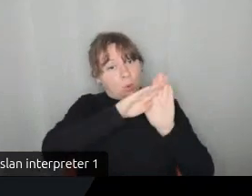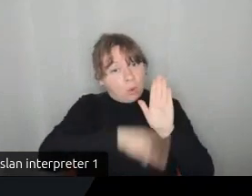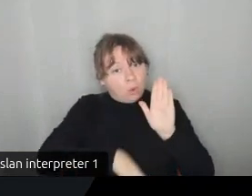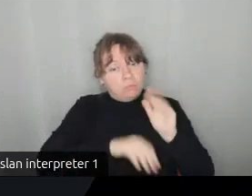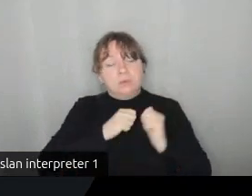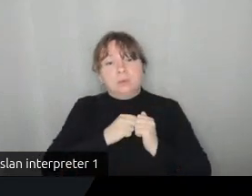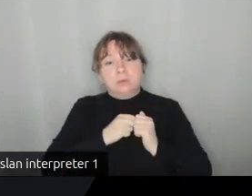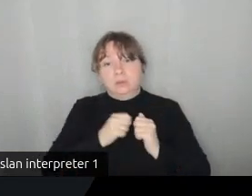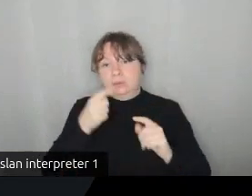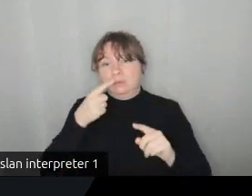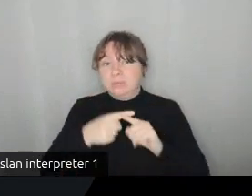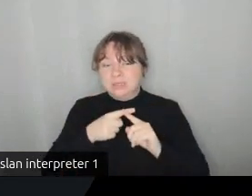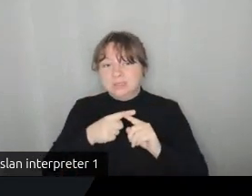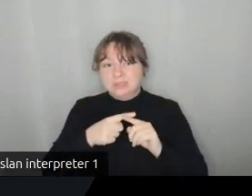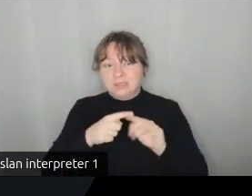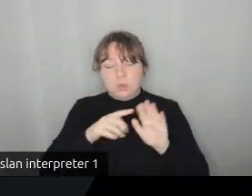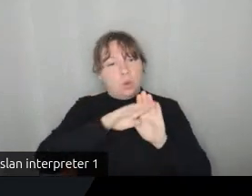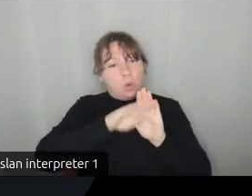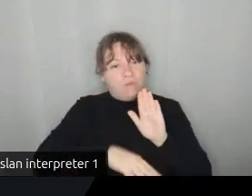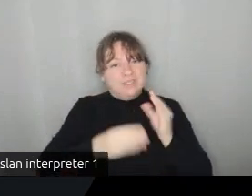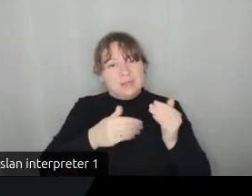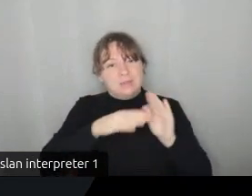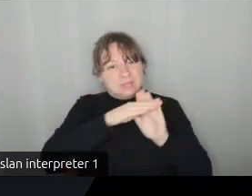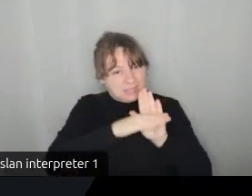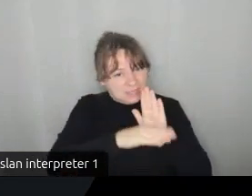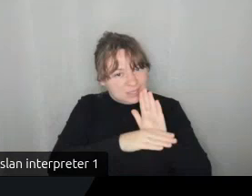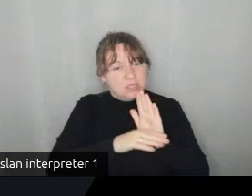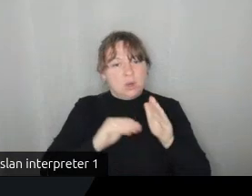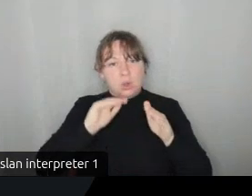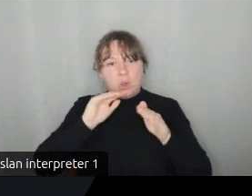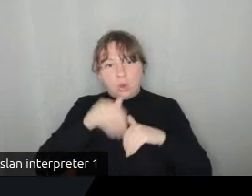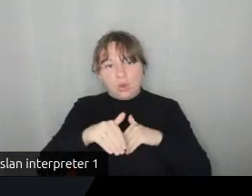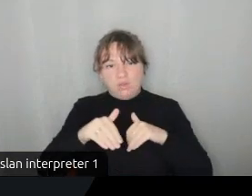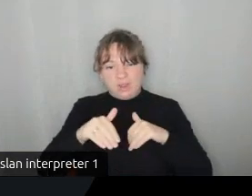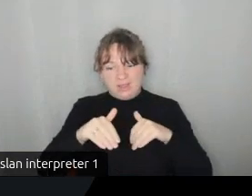by the respondent to her about children. They didn't have any other children. So all of those